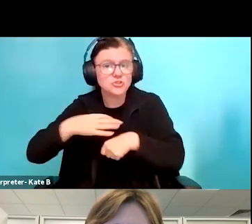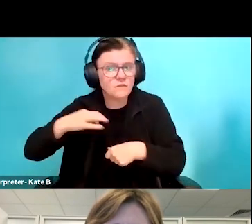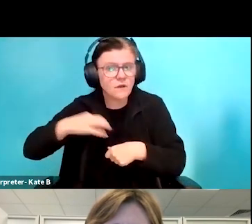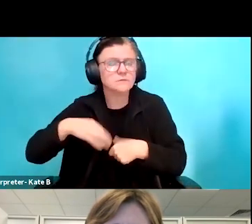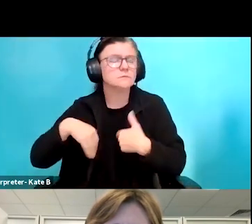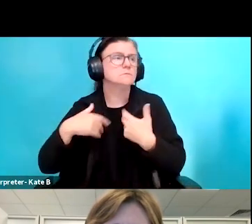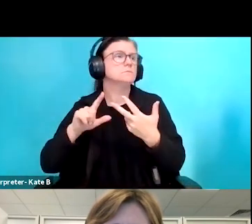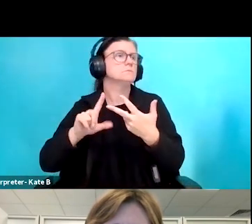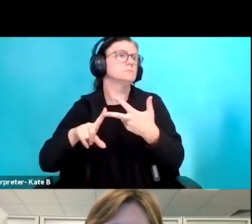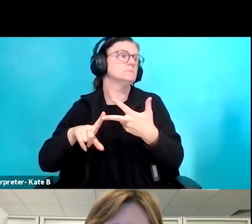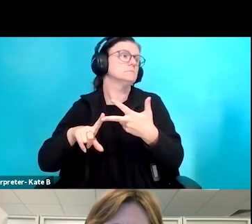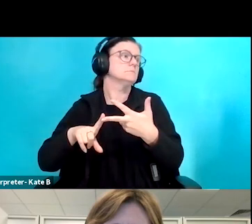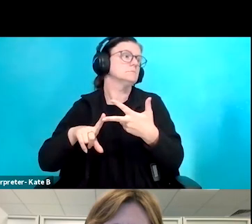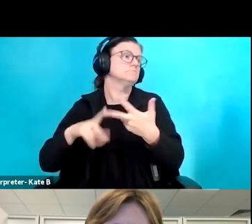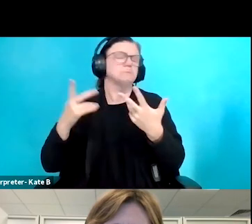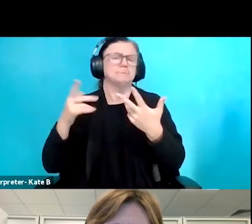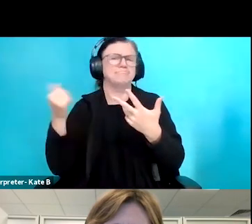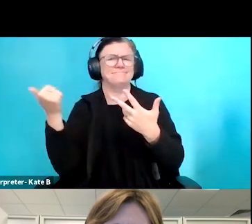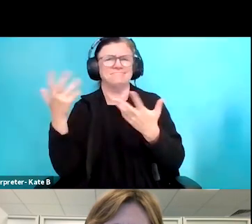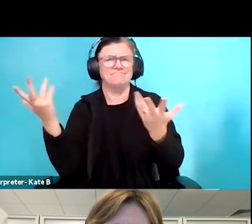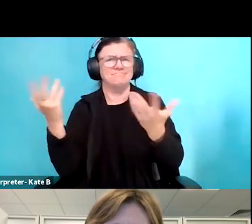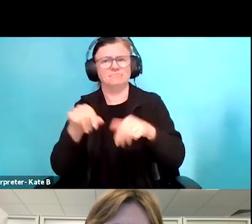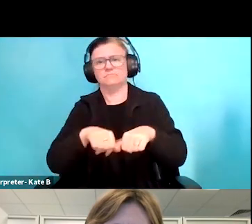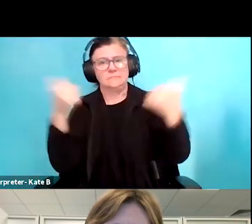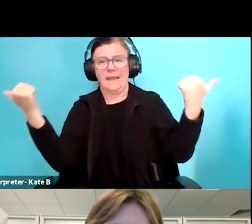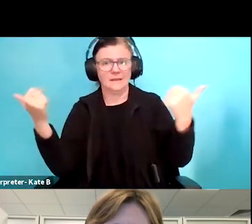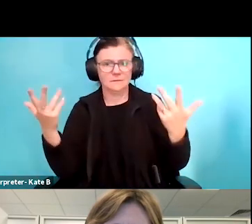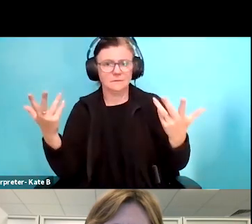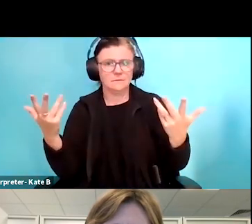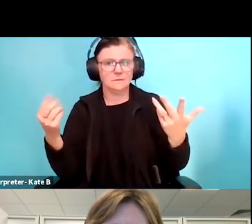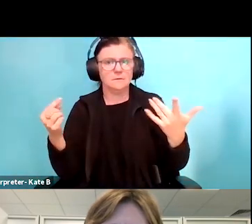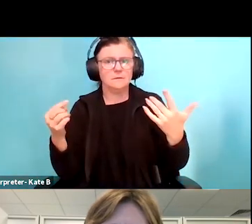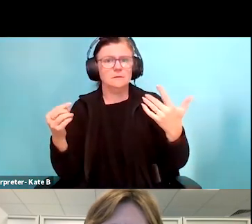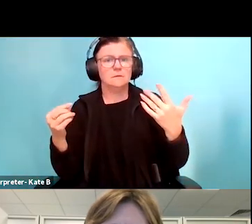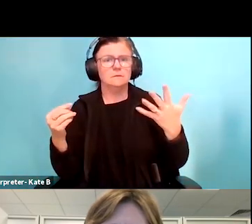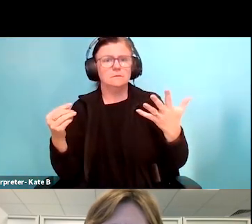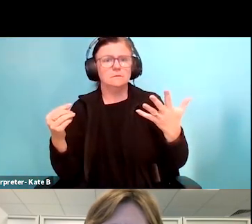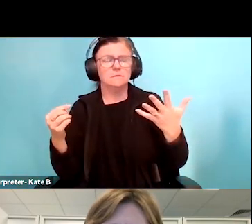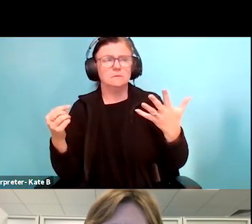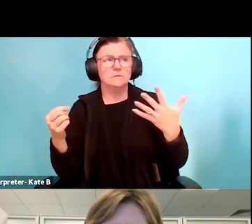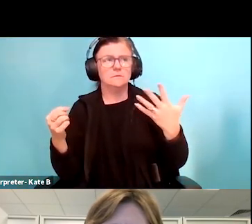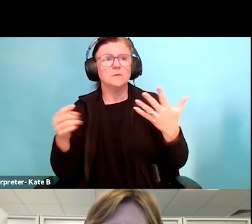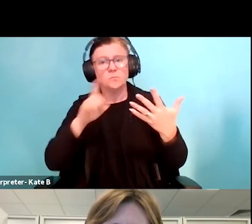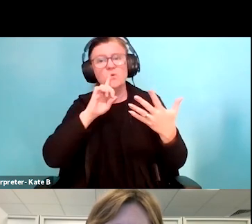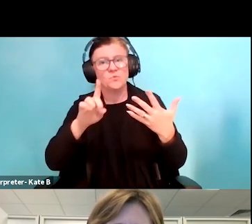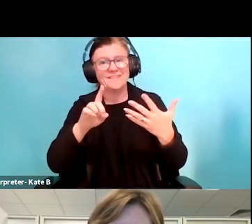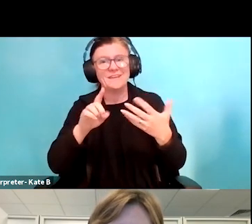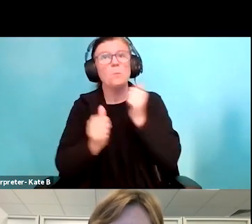or even in some other capacity. But it’s the kind of this frequency of social interactions